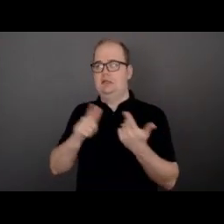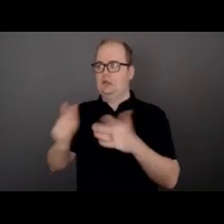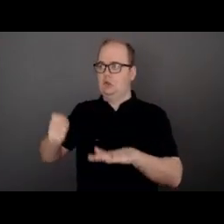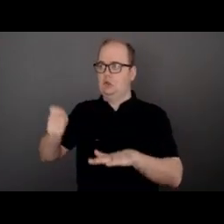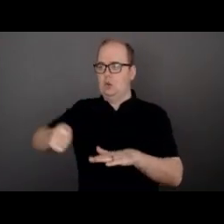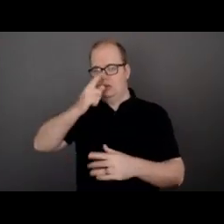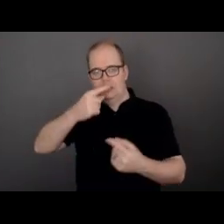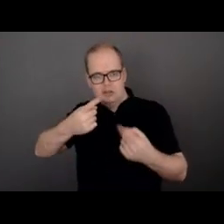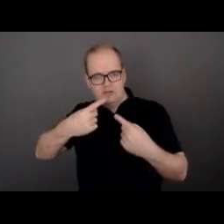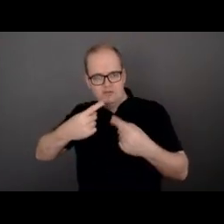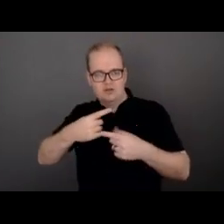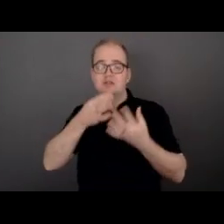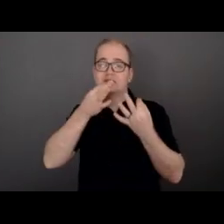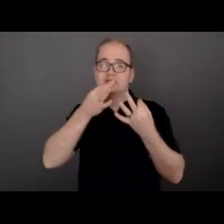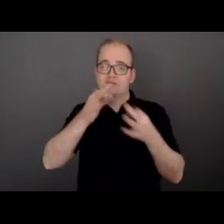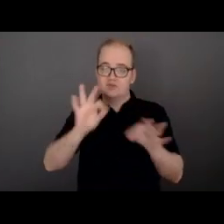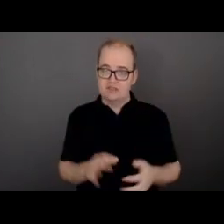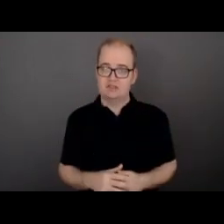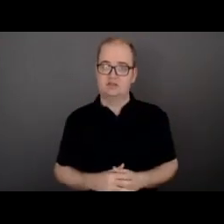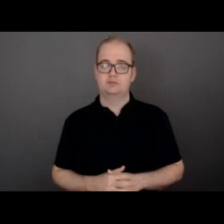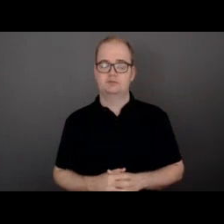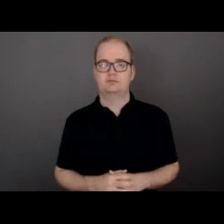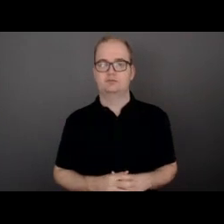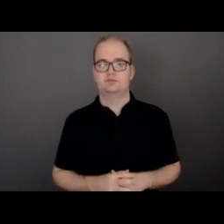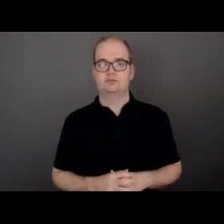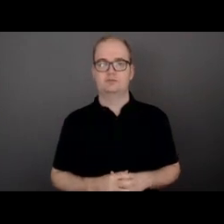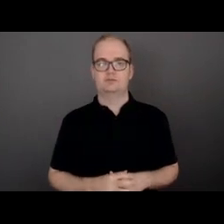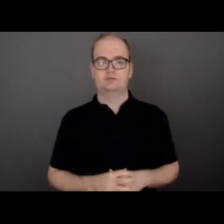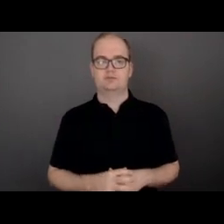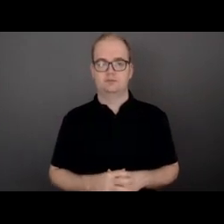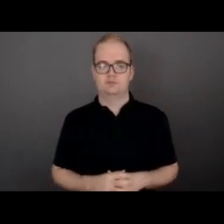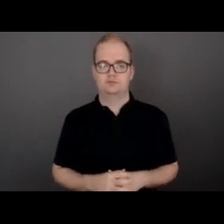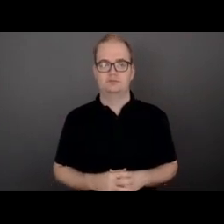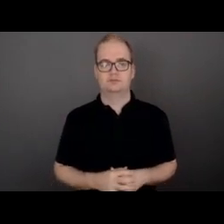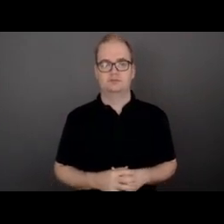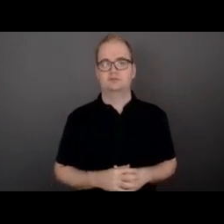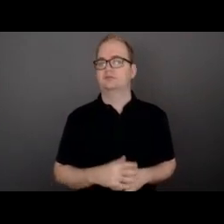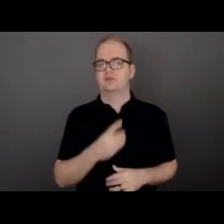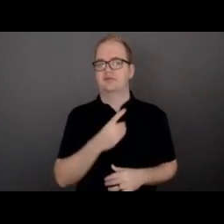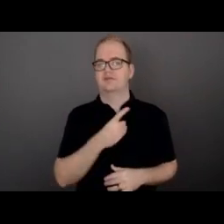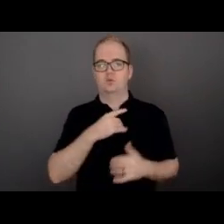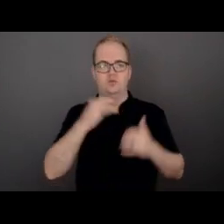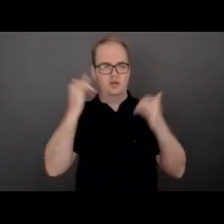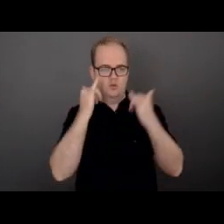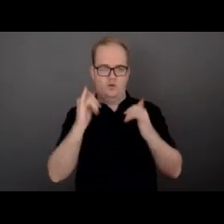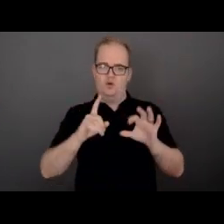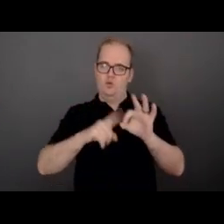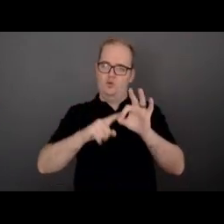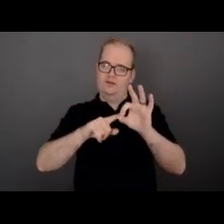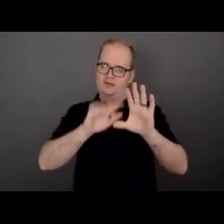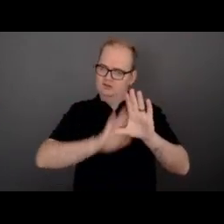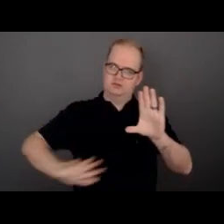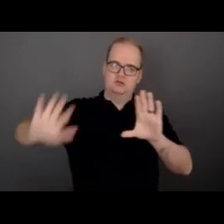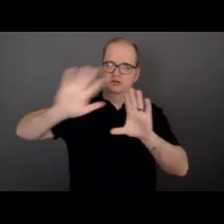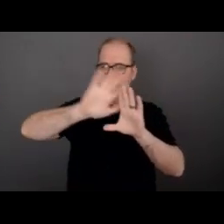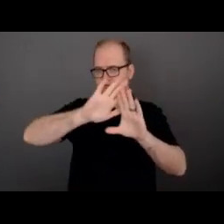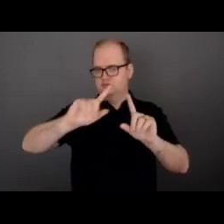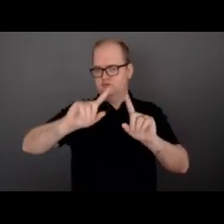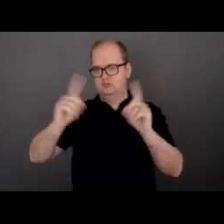So we have duty lawyer services all across Queensland at various Magistrates Courts and